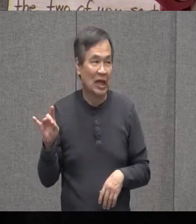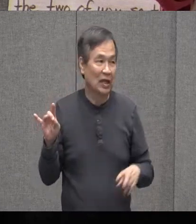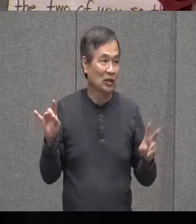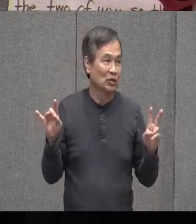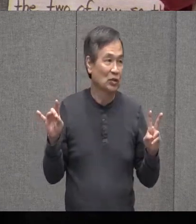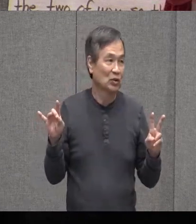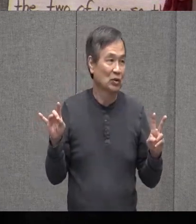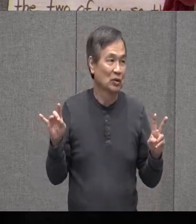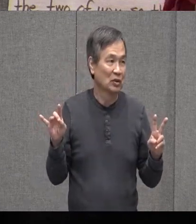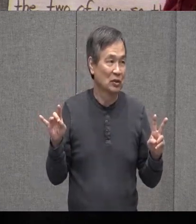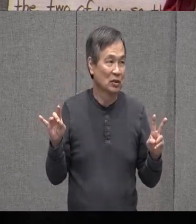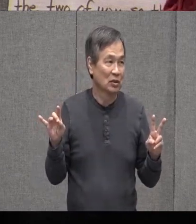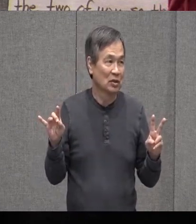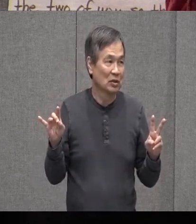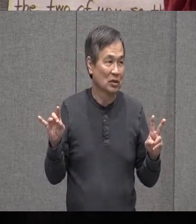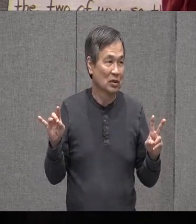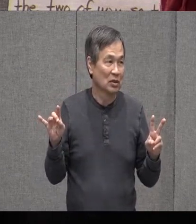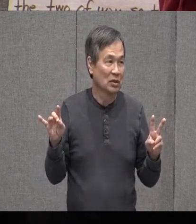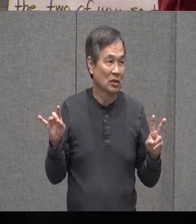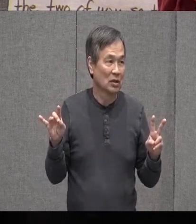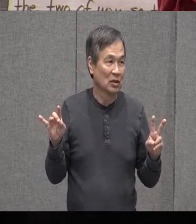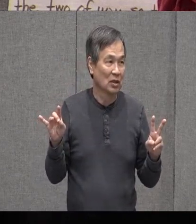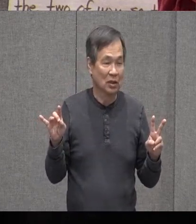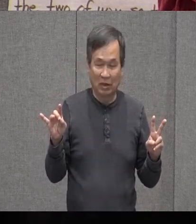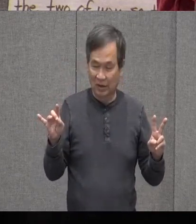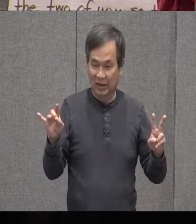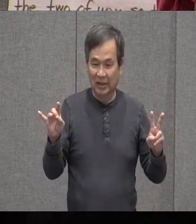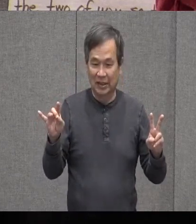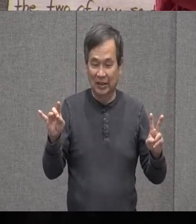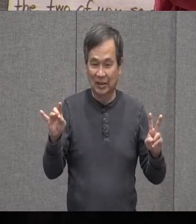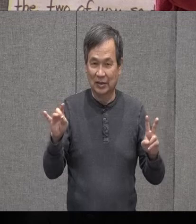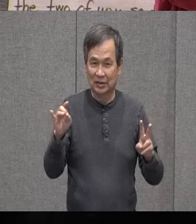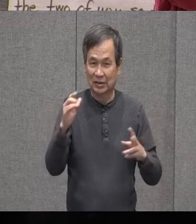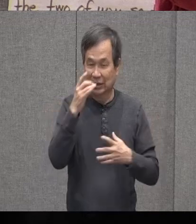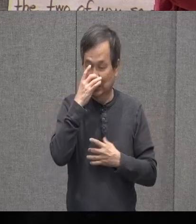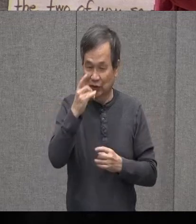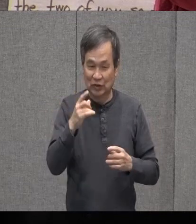It's almost like our problem was like a commutative property of each other.